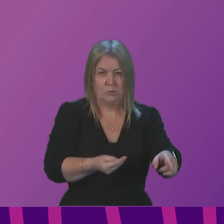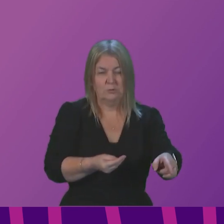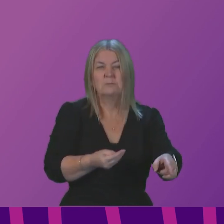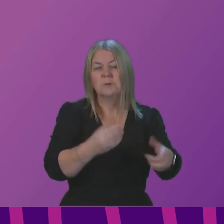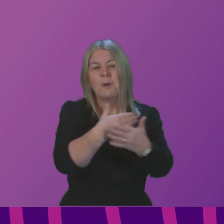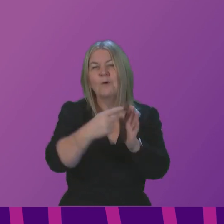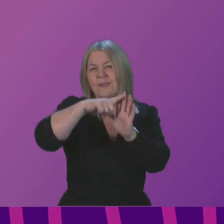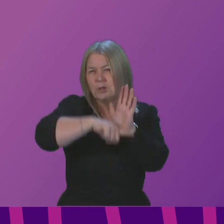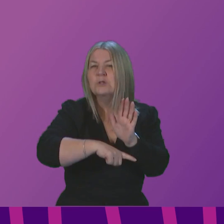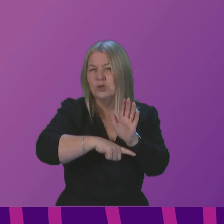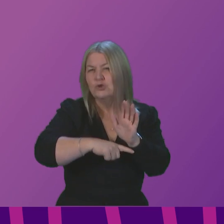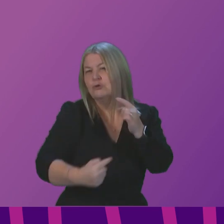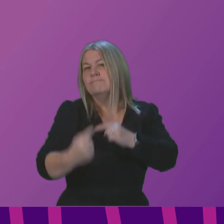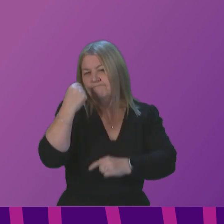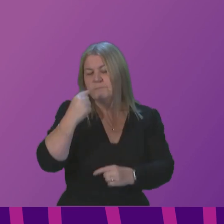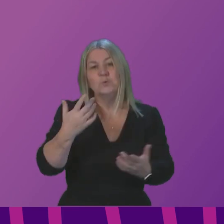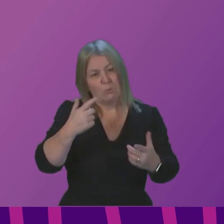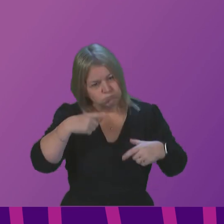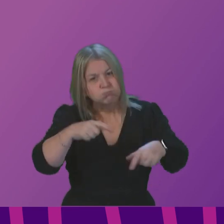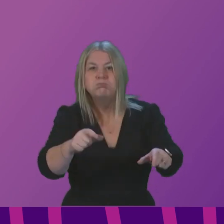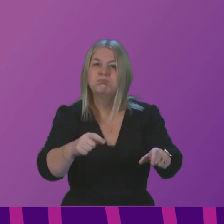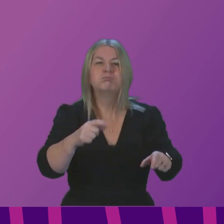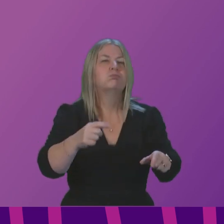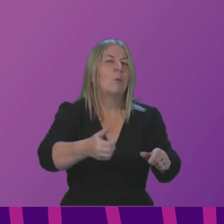That process is under way and we will know the outcomes of the Public Health Scotland